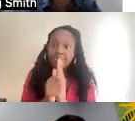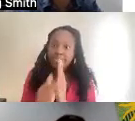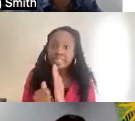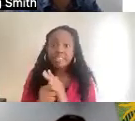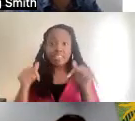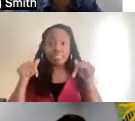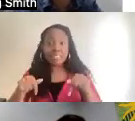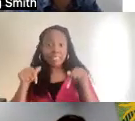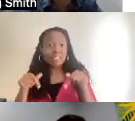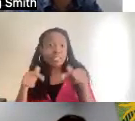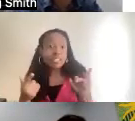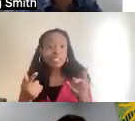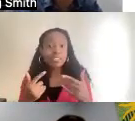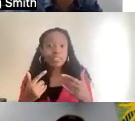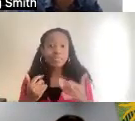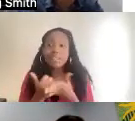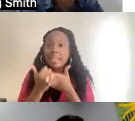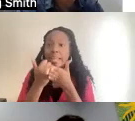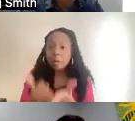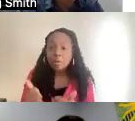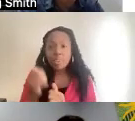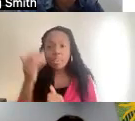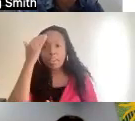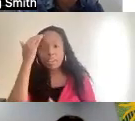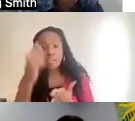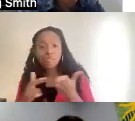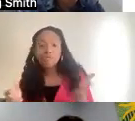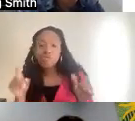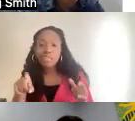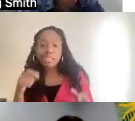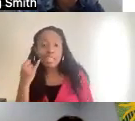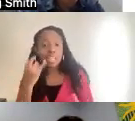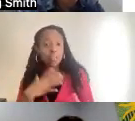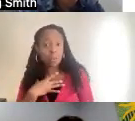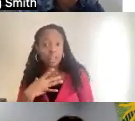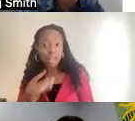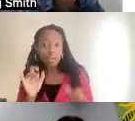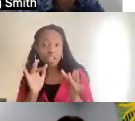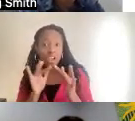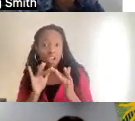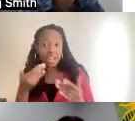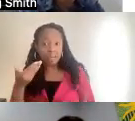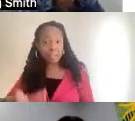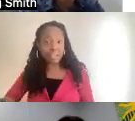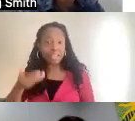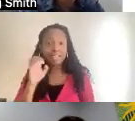knowledge and resources you need if you'd like you can contact me at Bella Floral literacy.